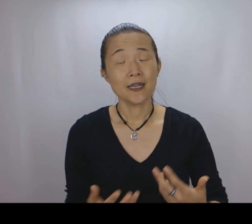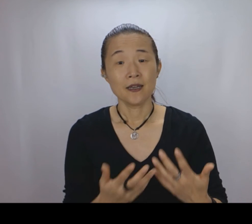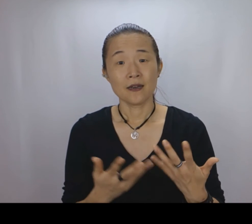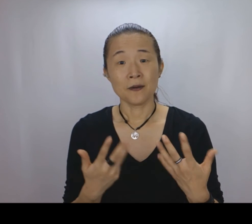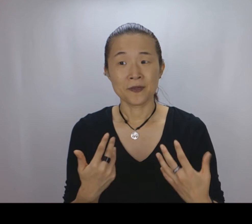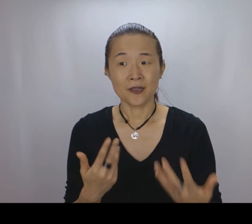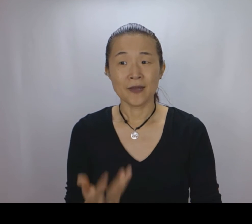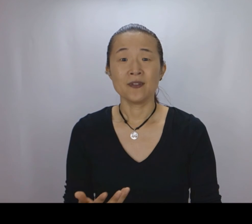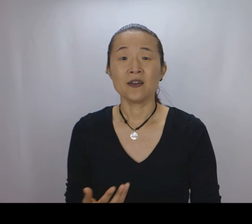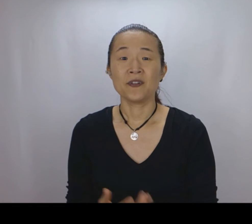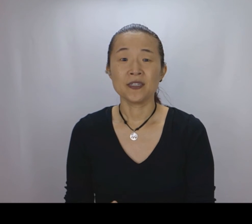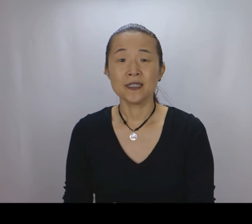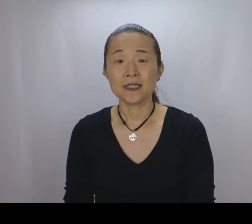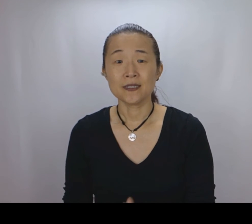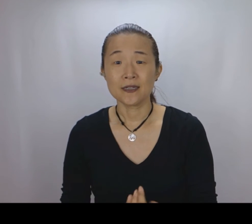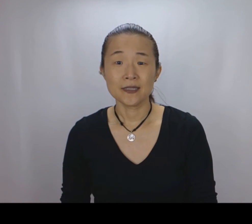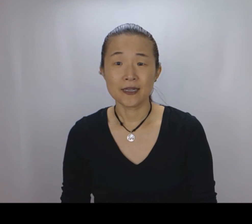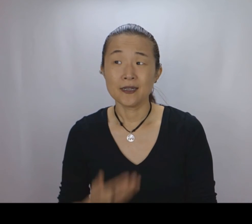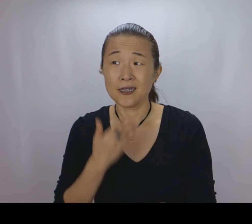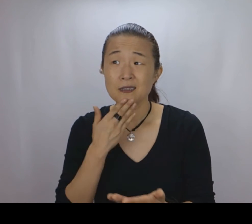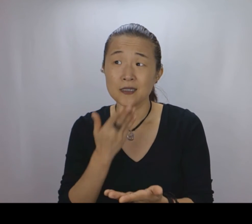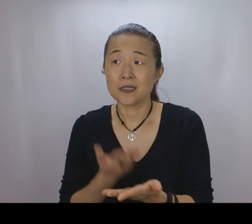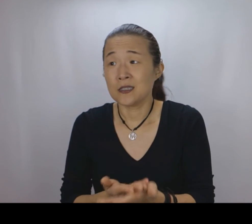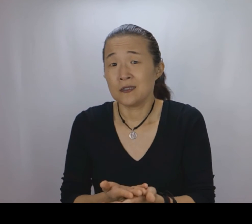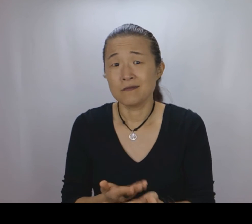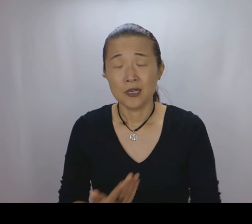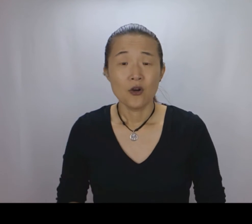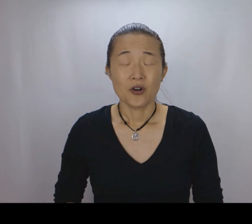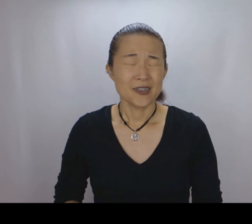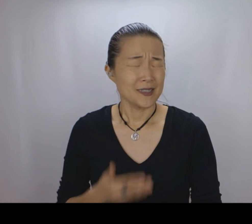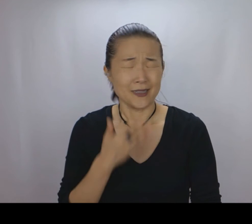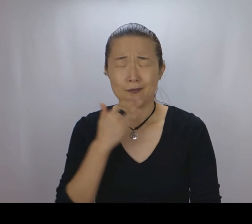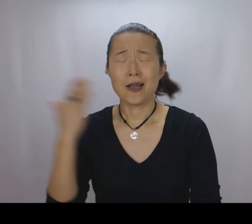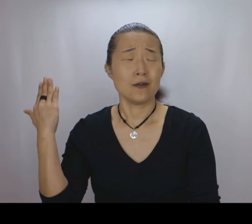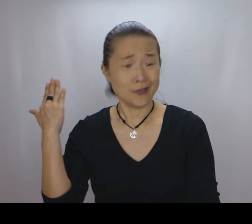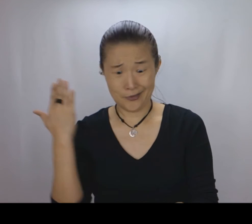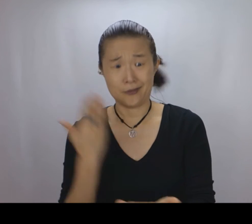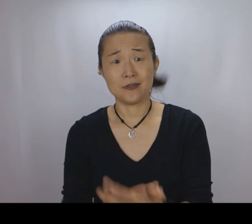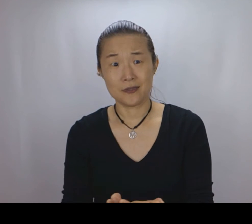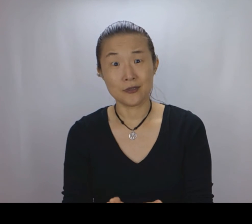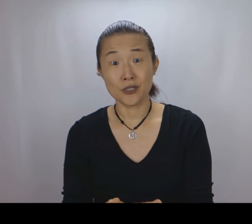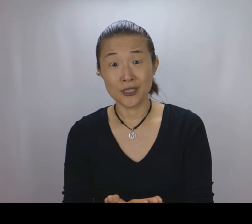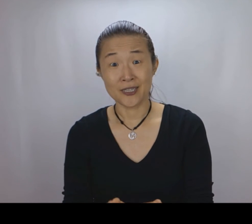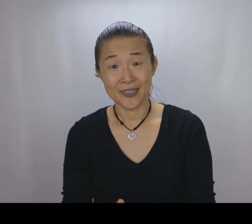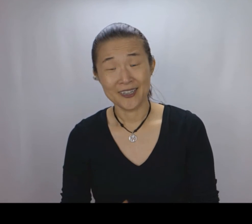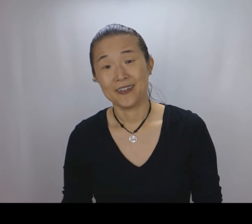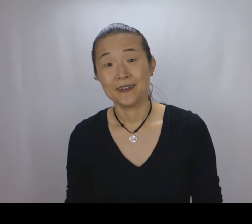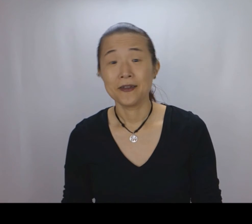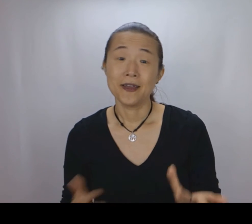The level of goodness because you can say, "Yeah, it's good" or you can say, "Wow this is GOOD!"